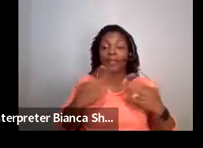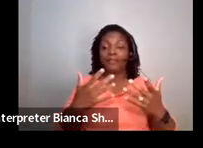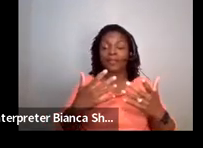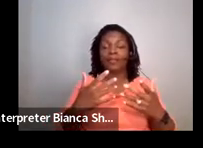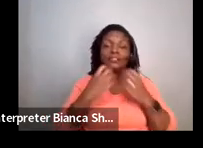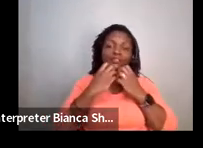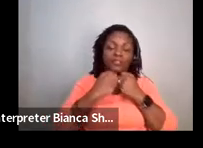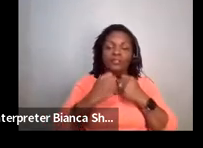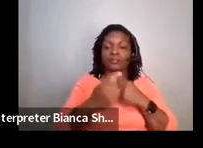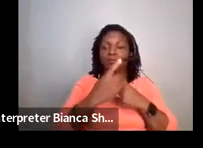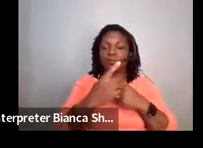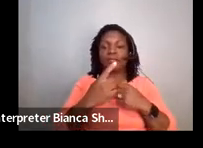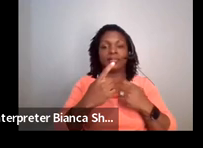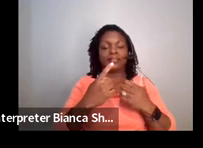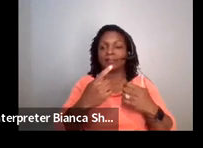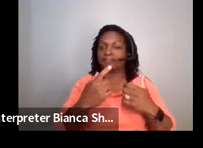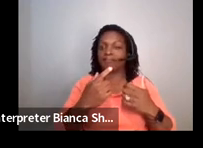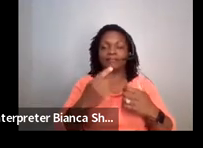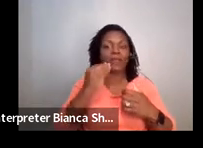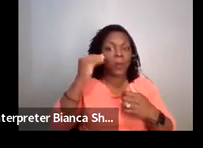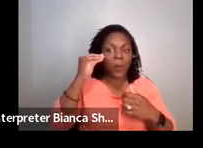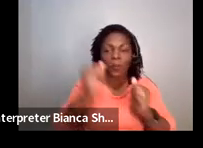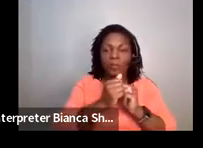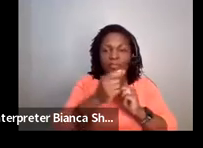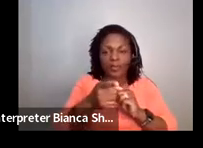Bring them to Charlie's place bring them to an activity center.